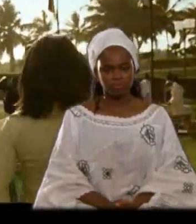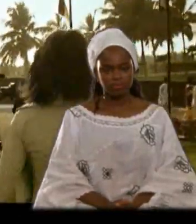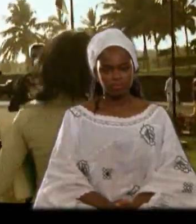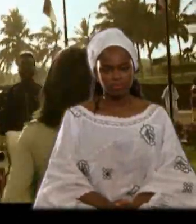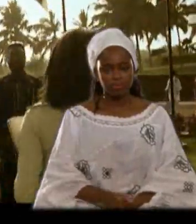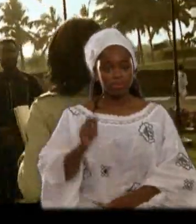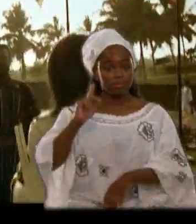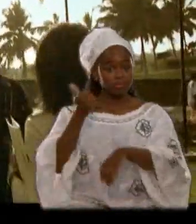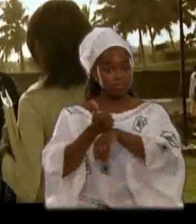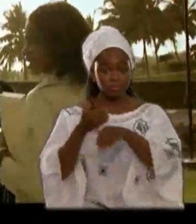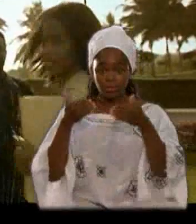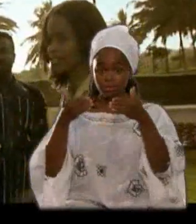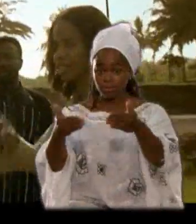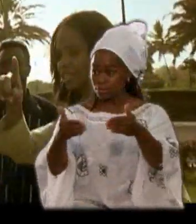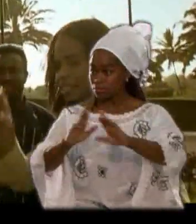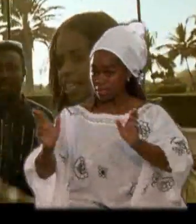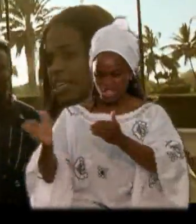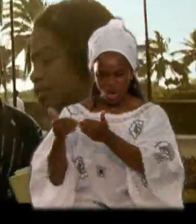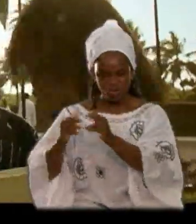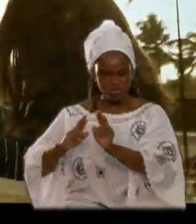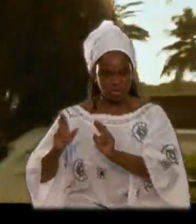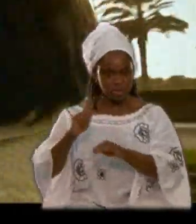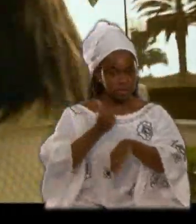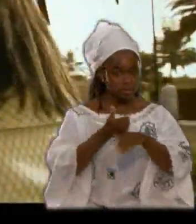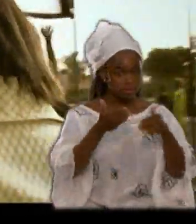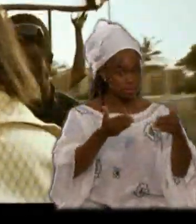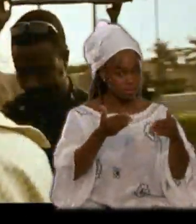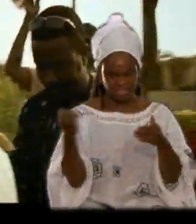OK, all set. He's nearly ready. He's just coming. Anna?